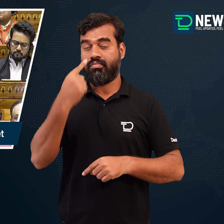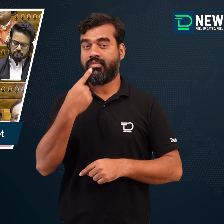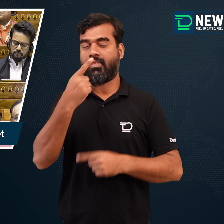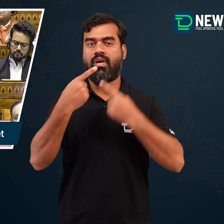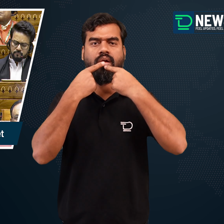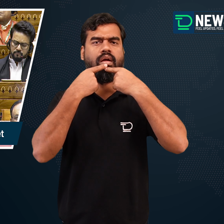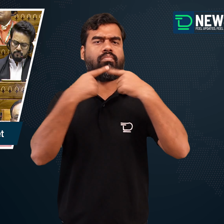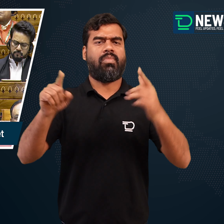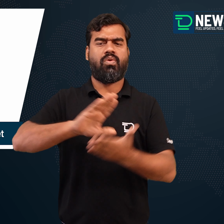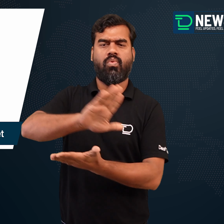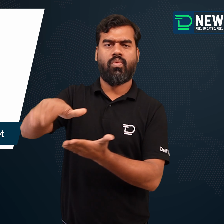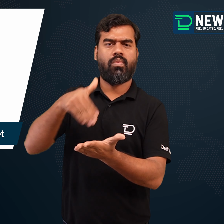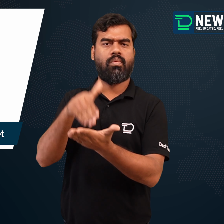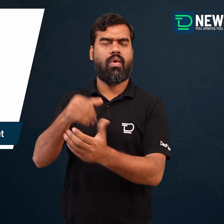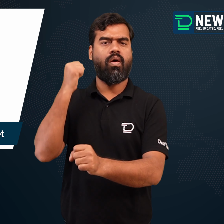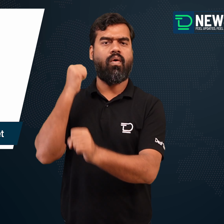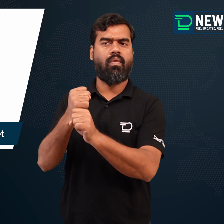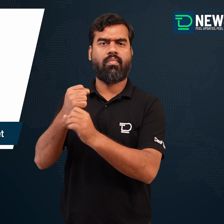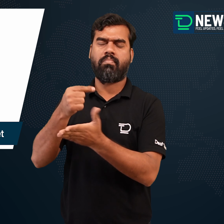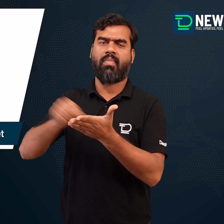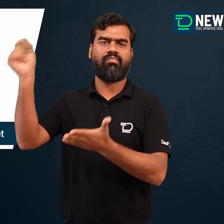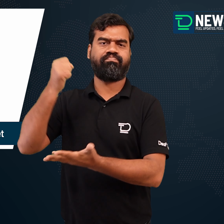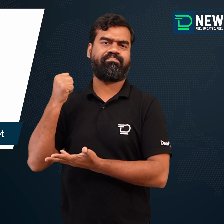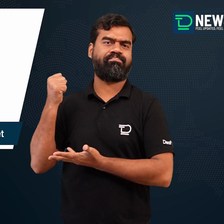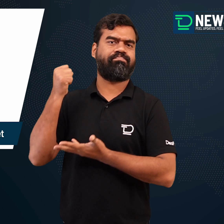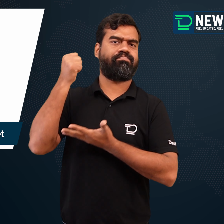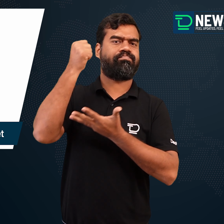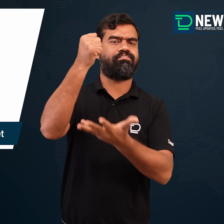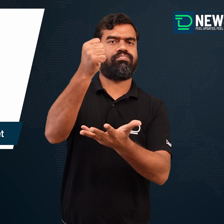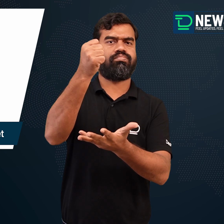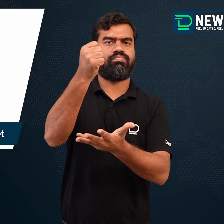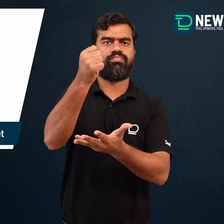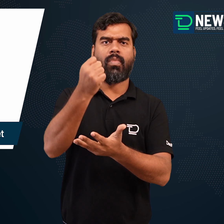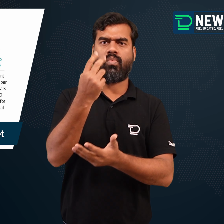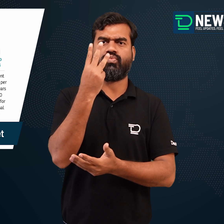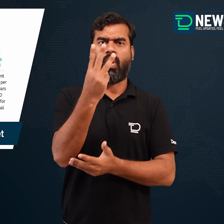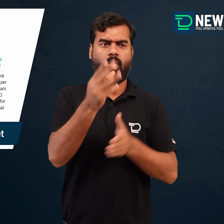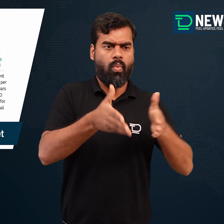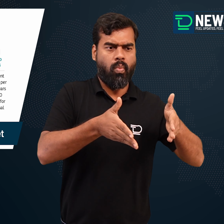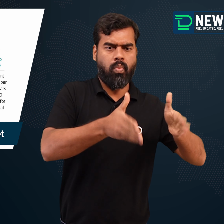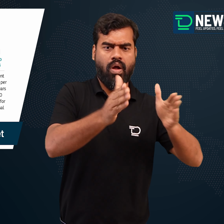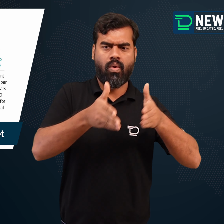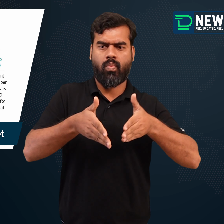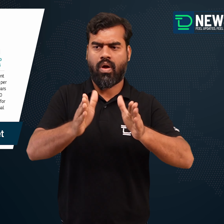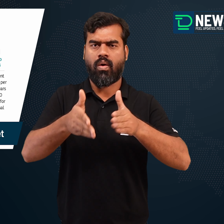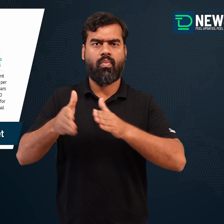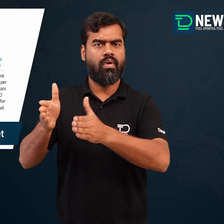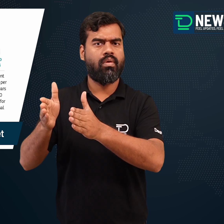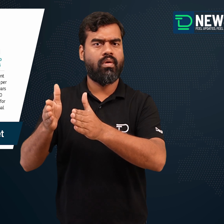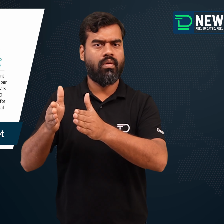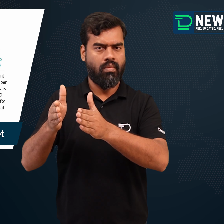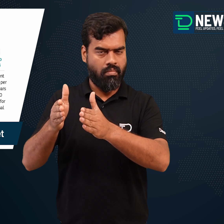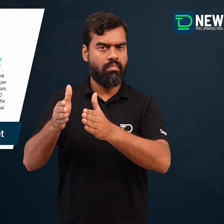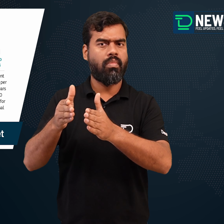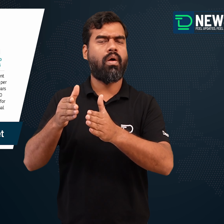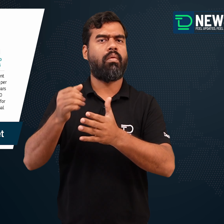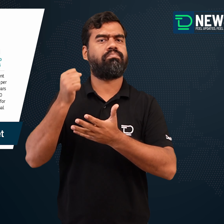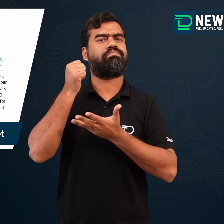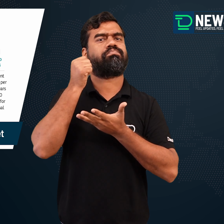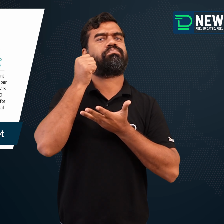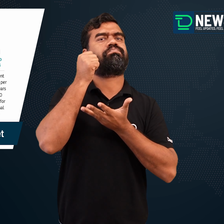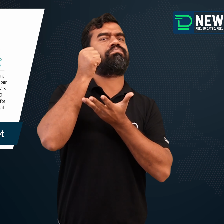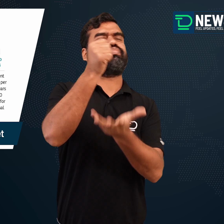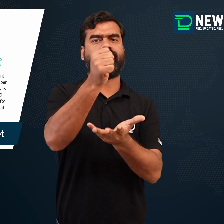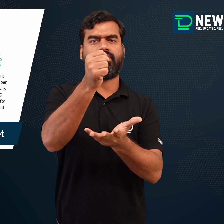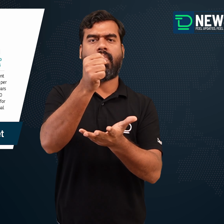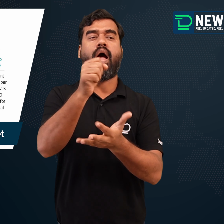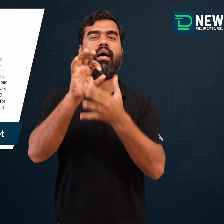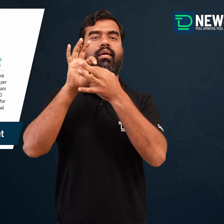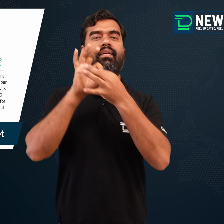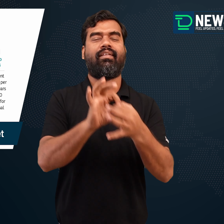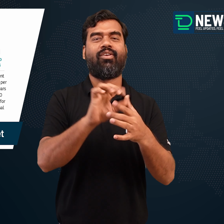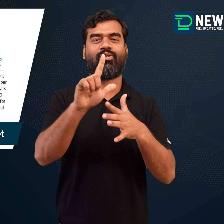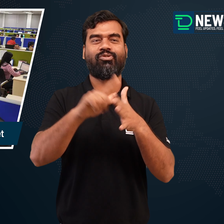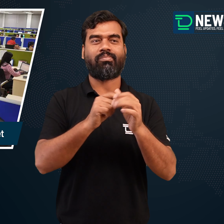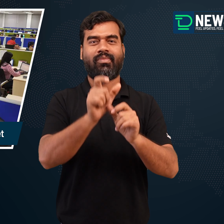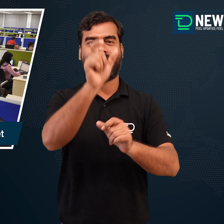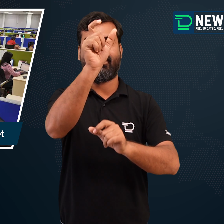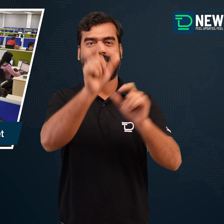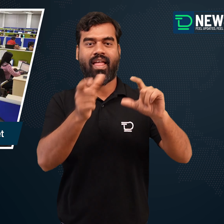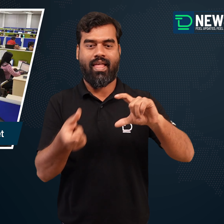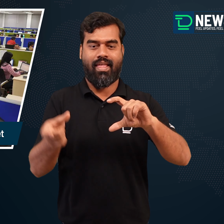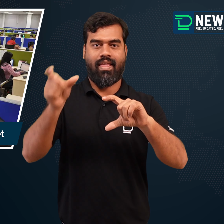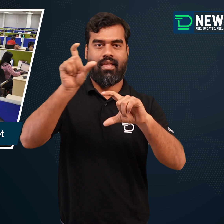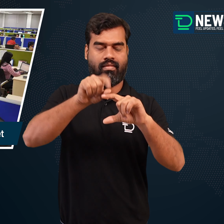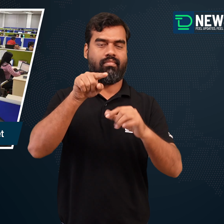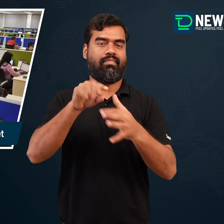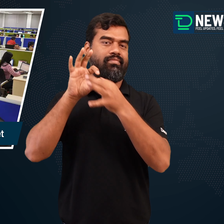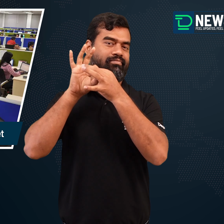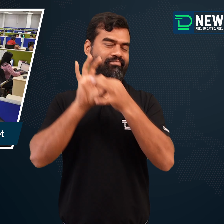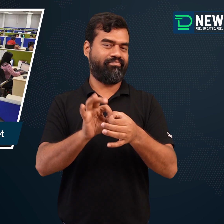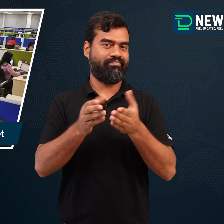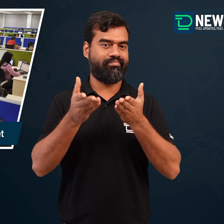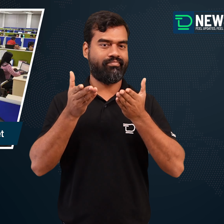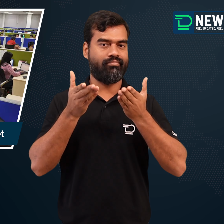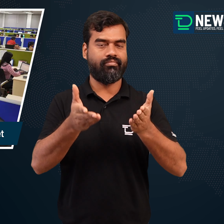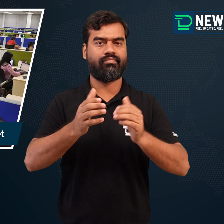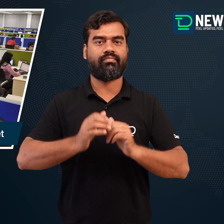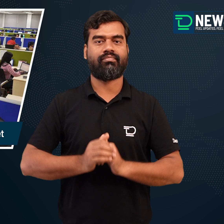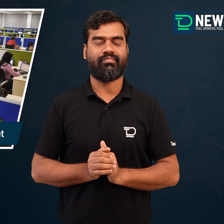In her address, she said the government is going to implement 3 schemes that will provide 'Employment-Linked Incentives'.